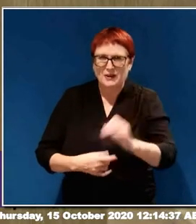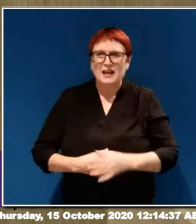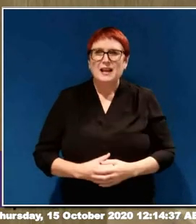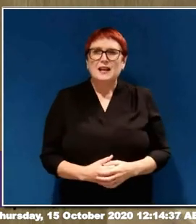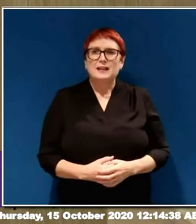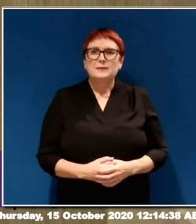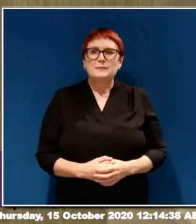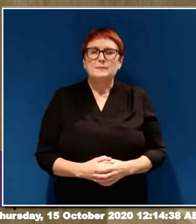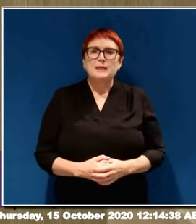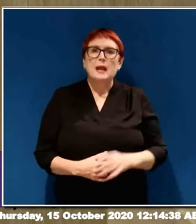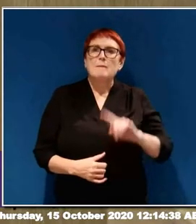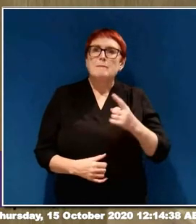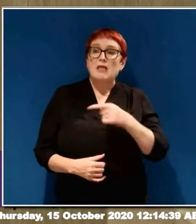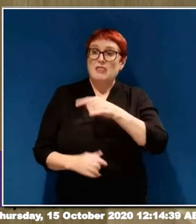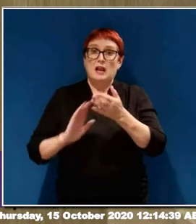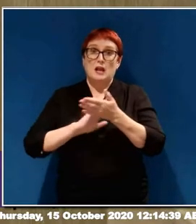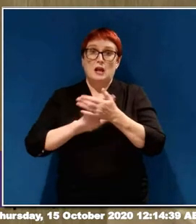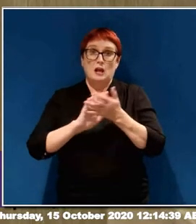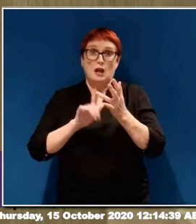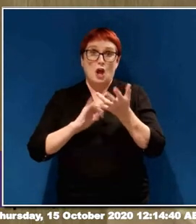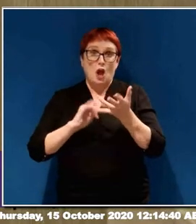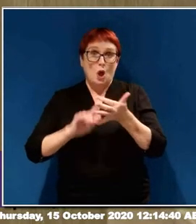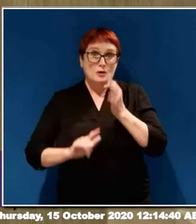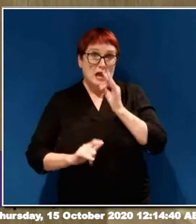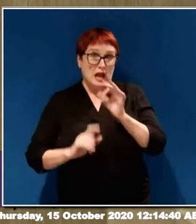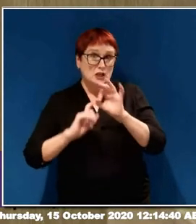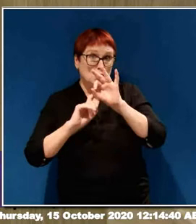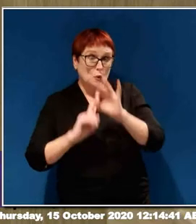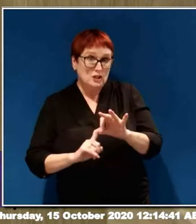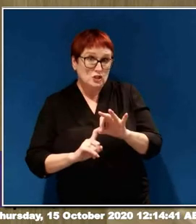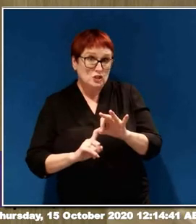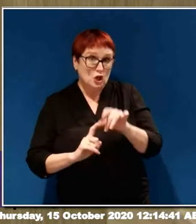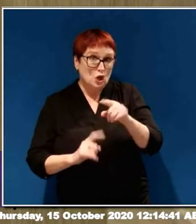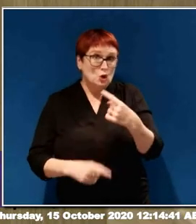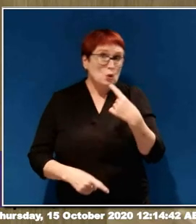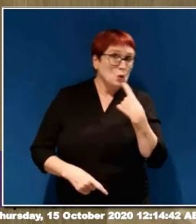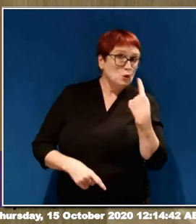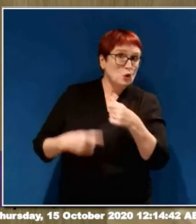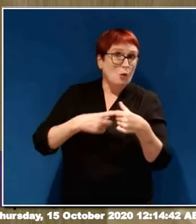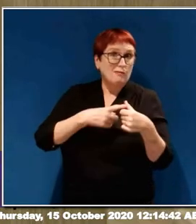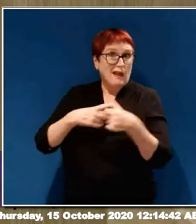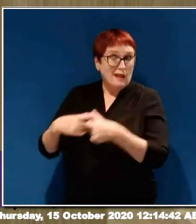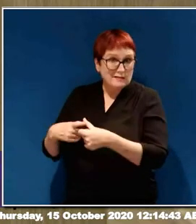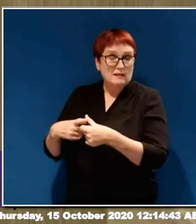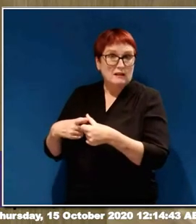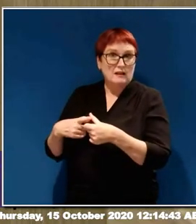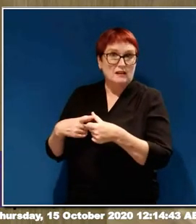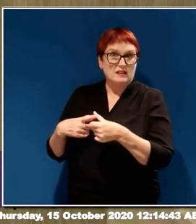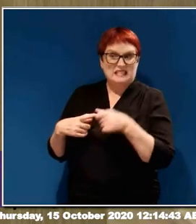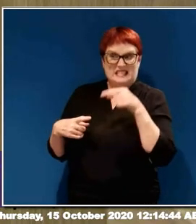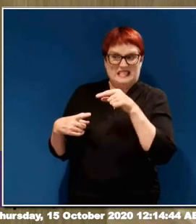about it, and you told her that it's online and had to teach her about that,